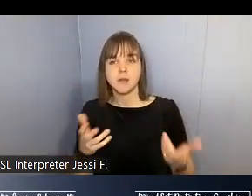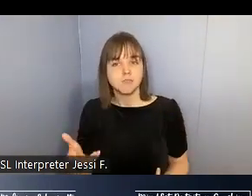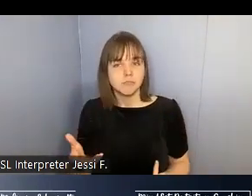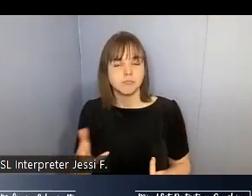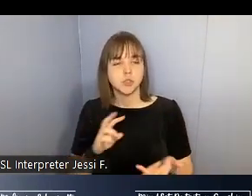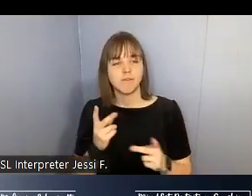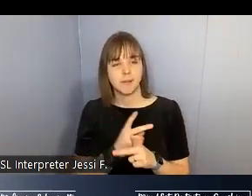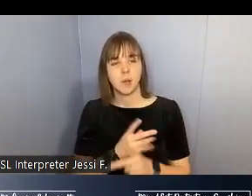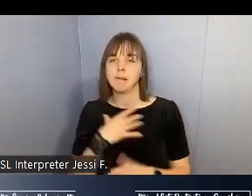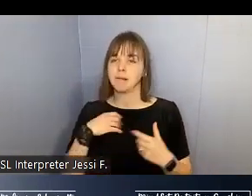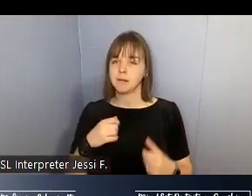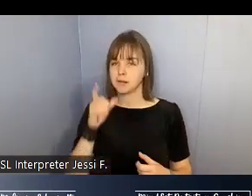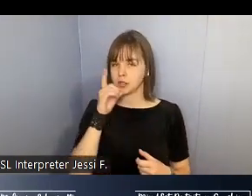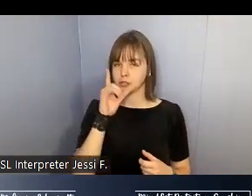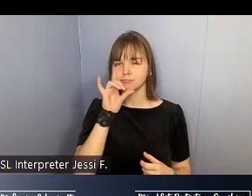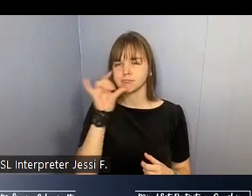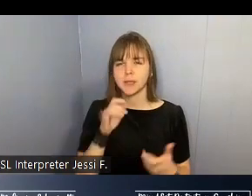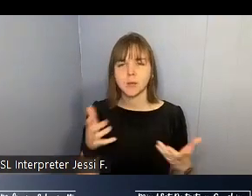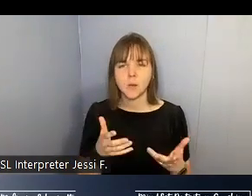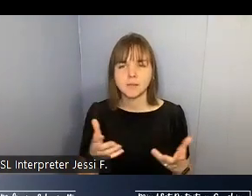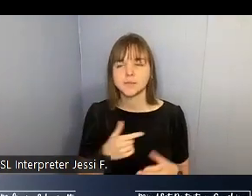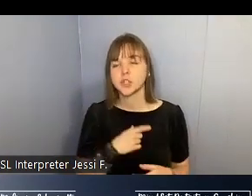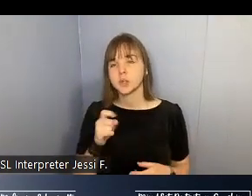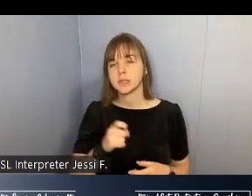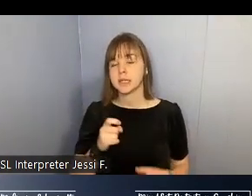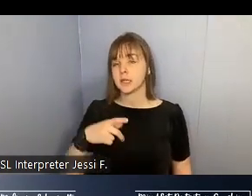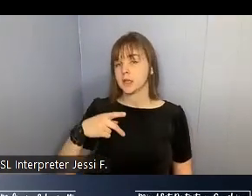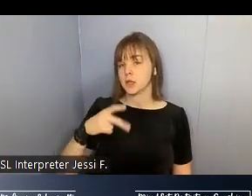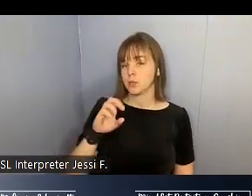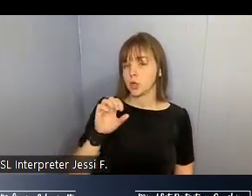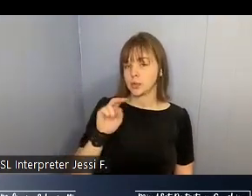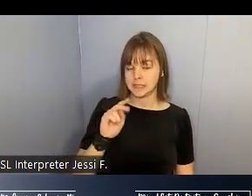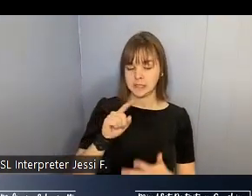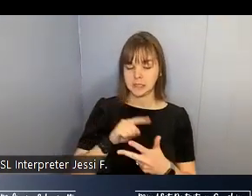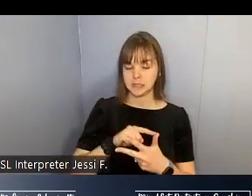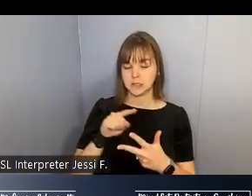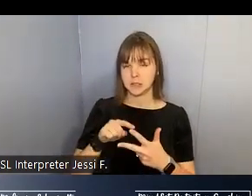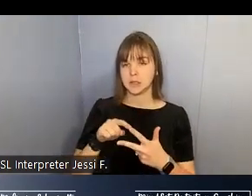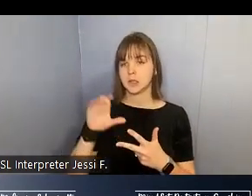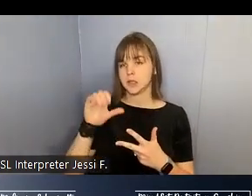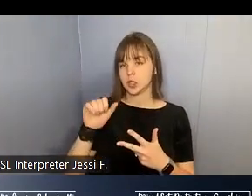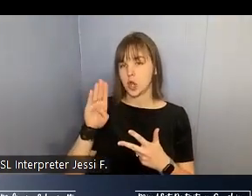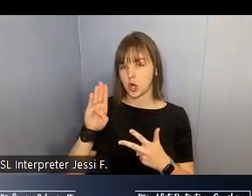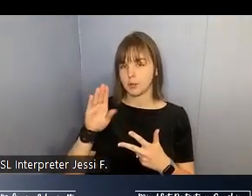look like for you. Think about a protein, a complex carbohydrate, fruits and vegetables, and a little bit of-- and some healthy fat.